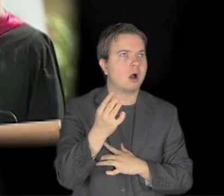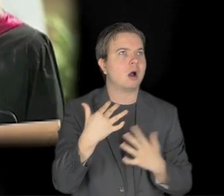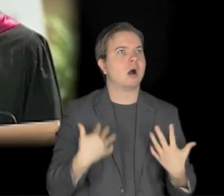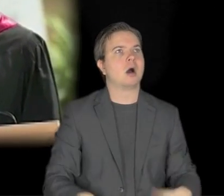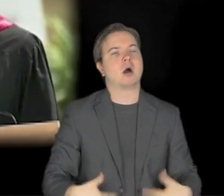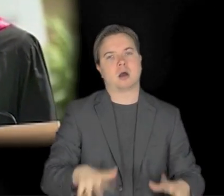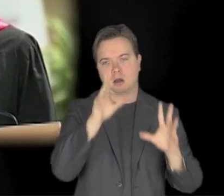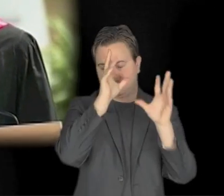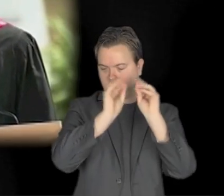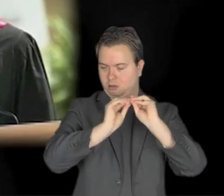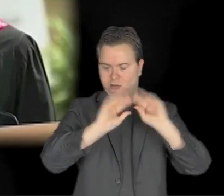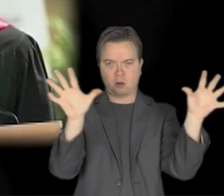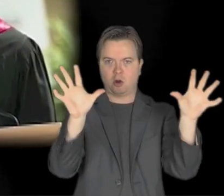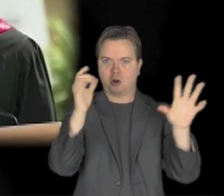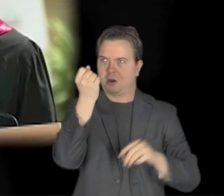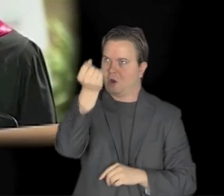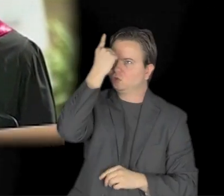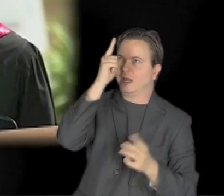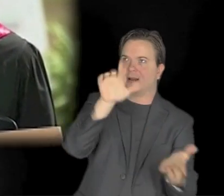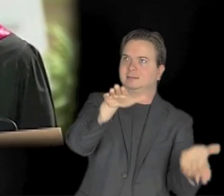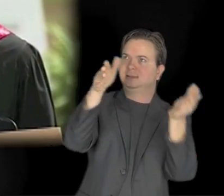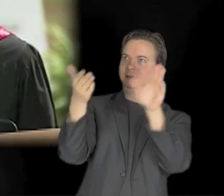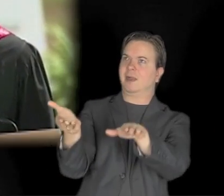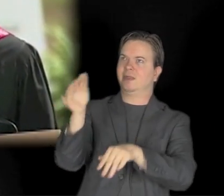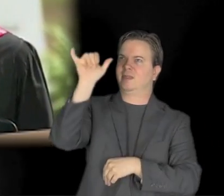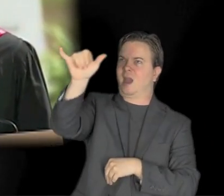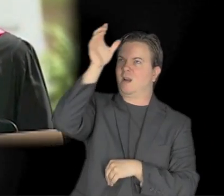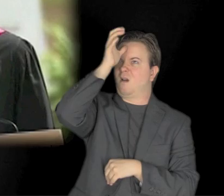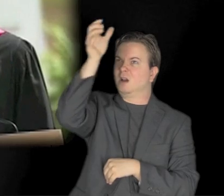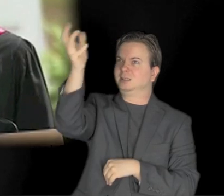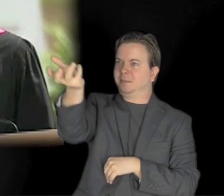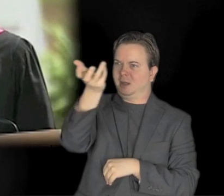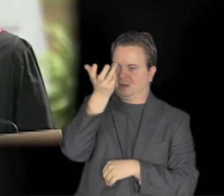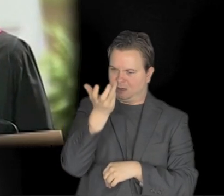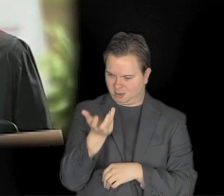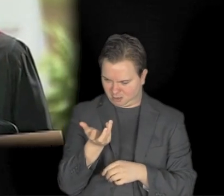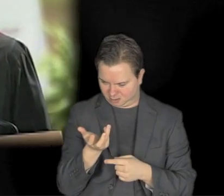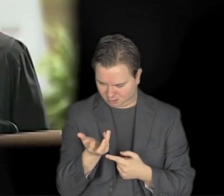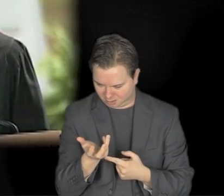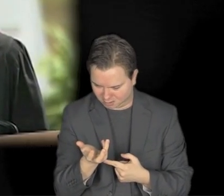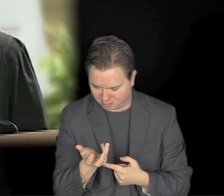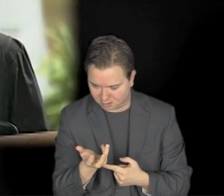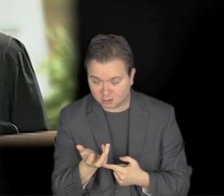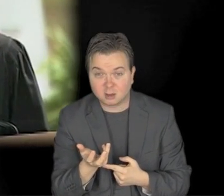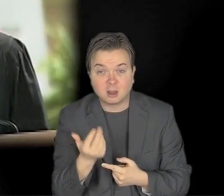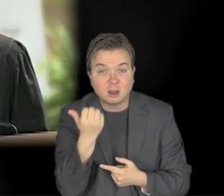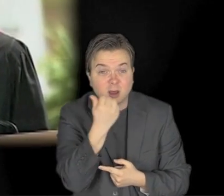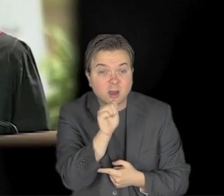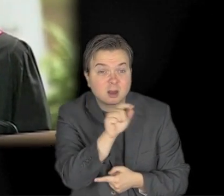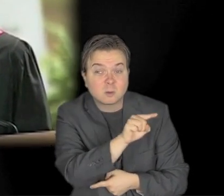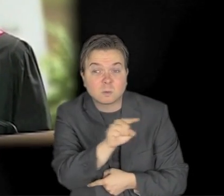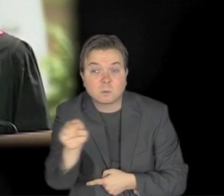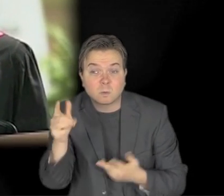death was a useful but purely intellectual concept: No one wants to die.